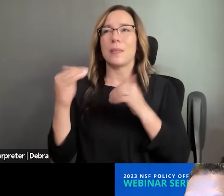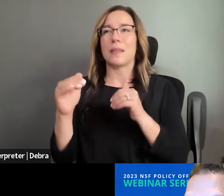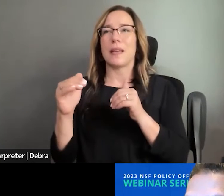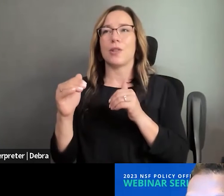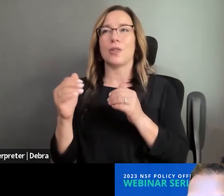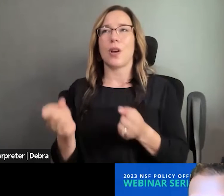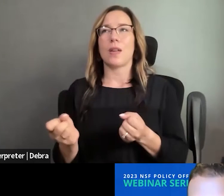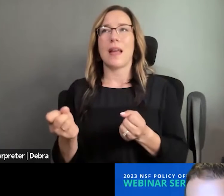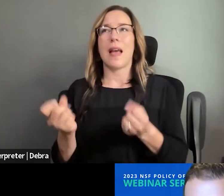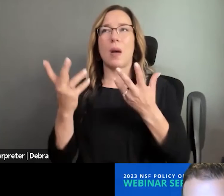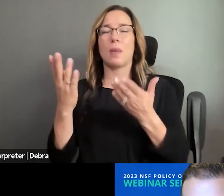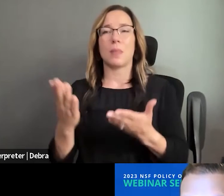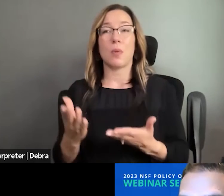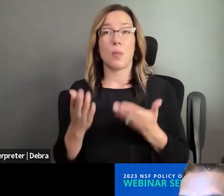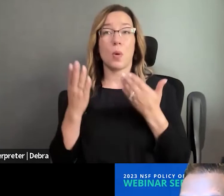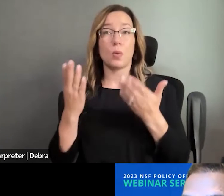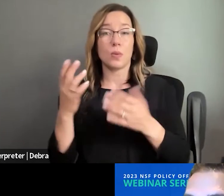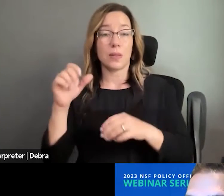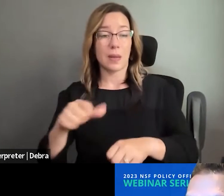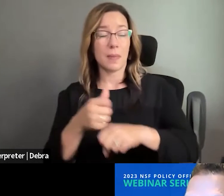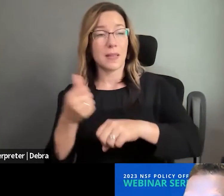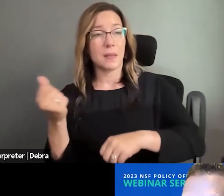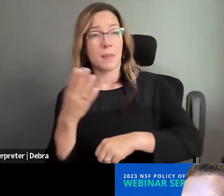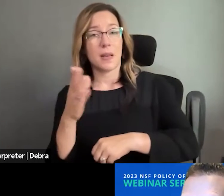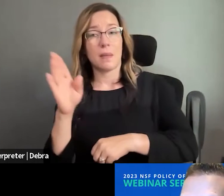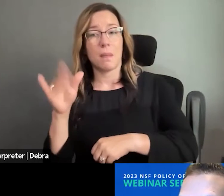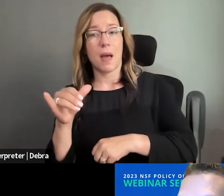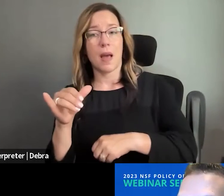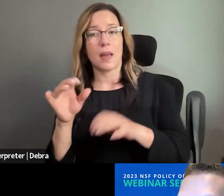proposals that can be submitted by an organization.